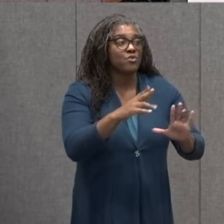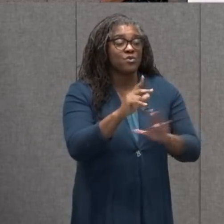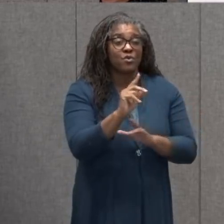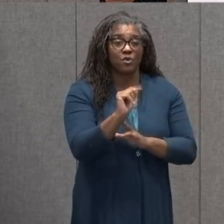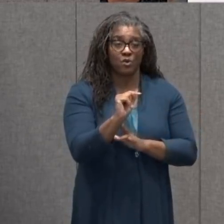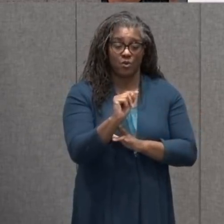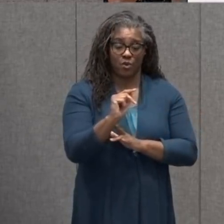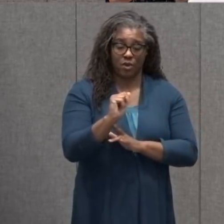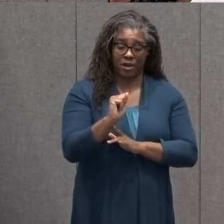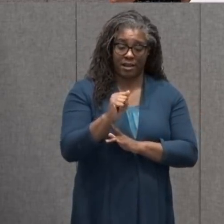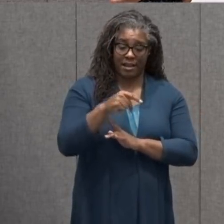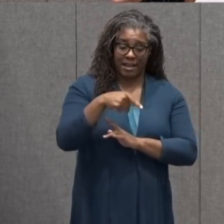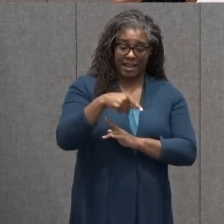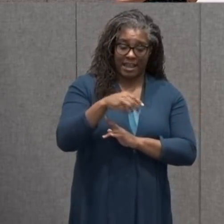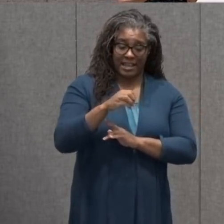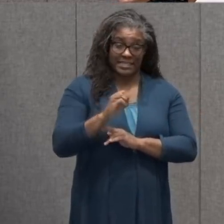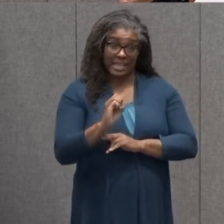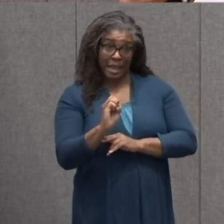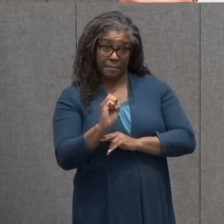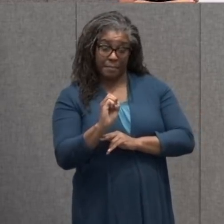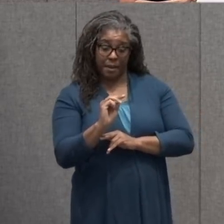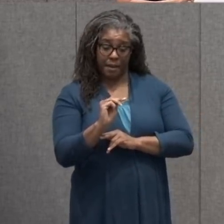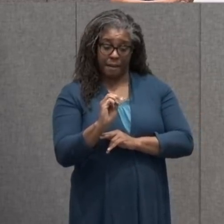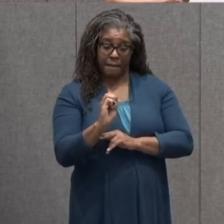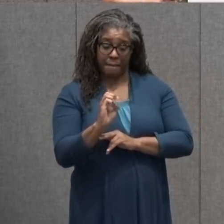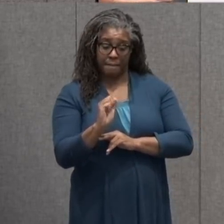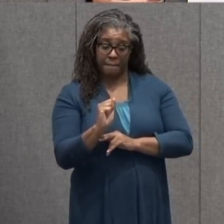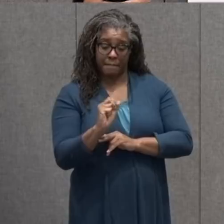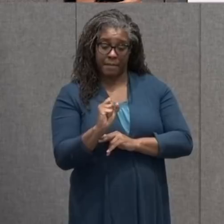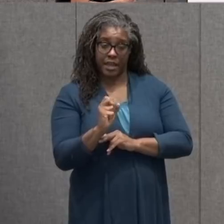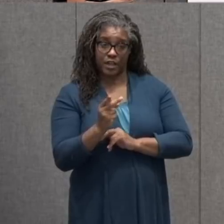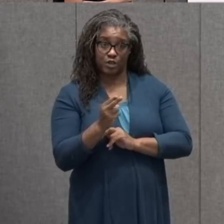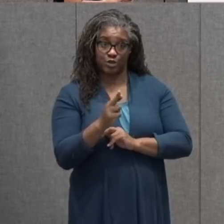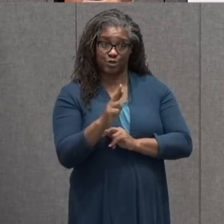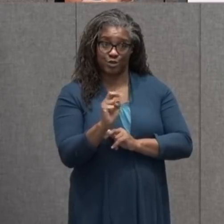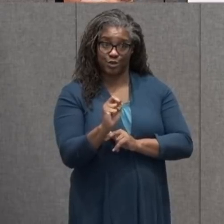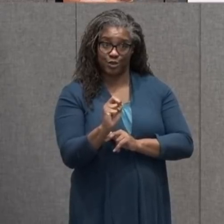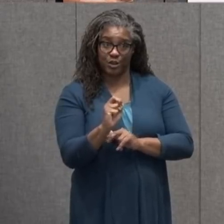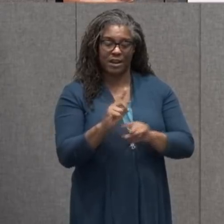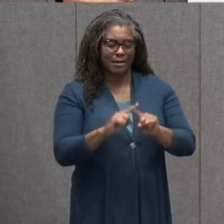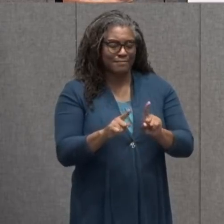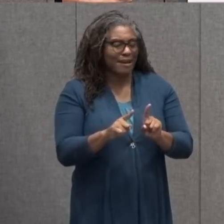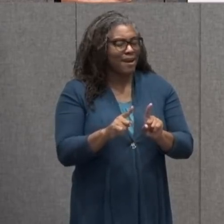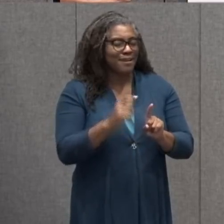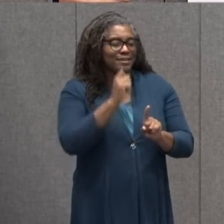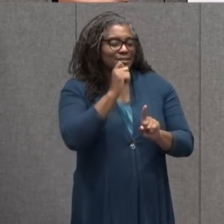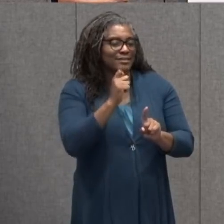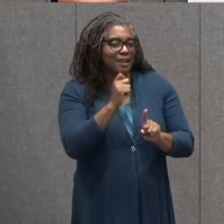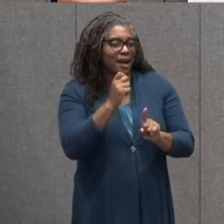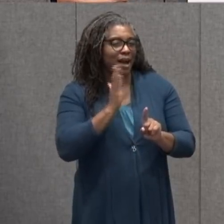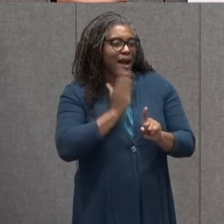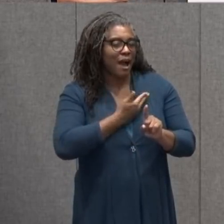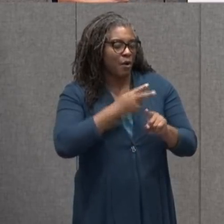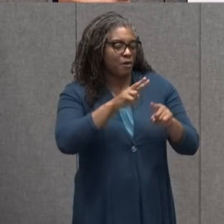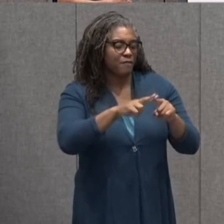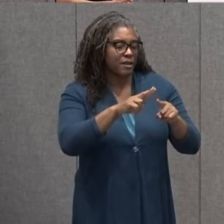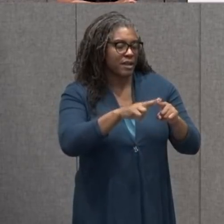but that's not the vocabulary word, right? We need to think of the vocabulary word. Was it mechanical?